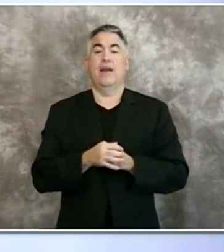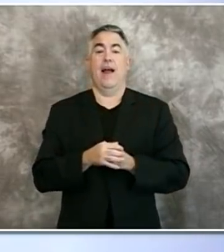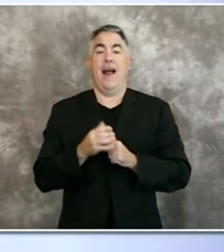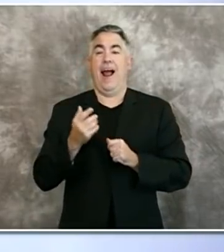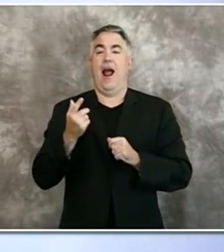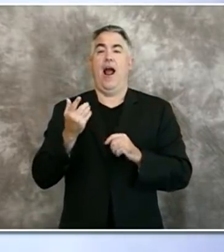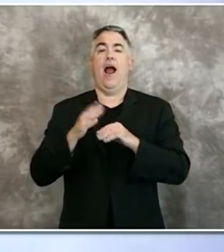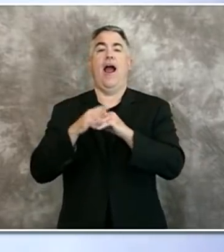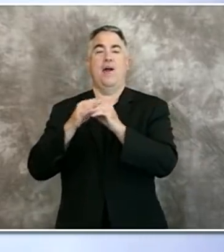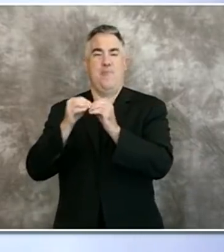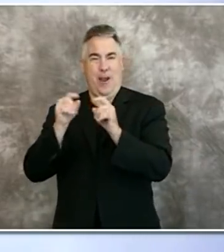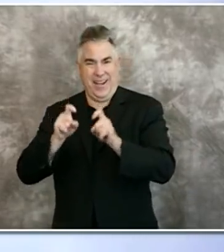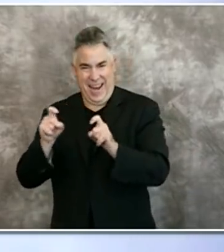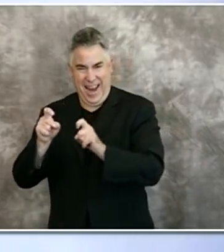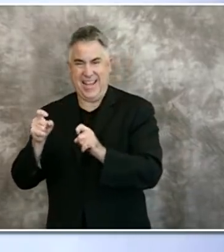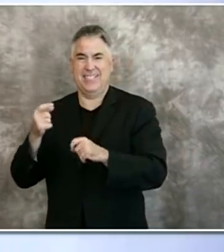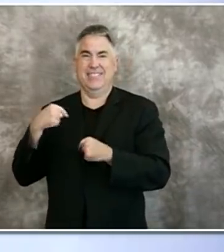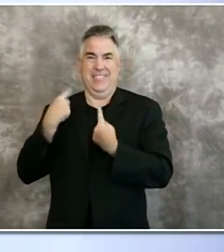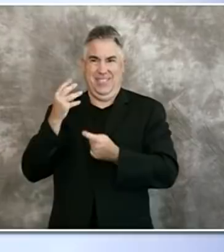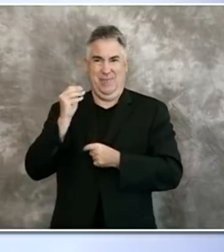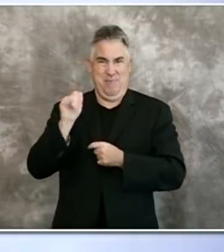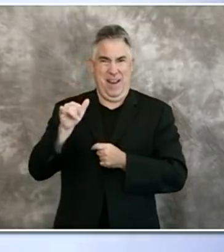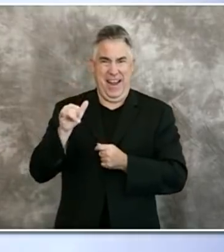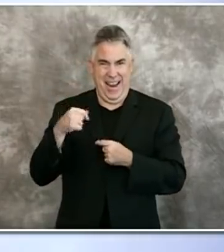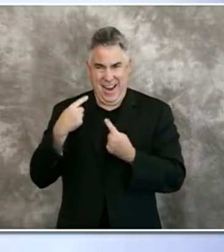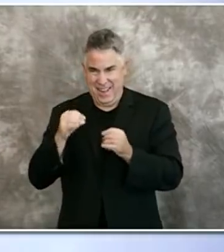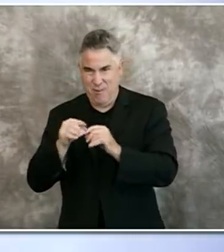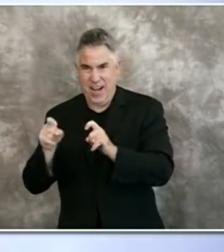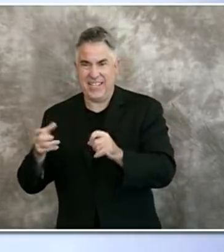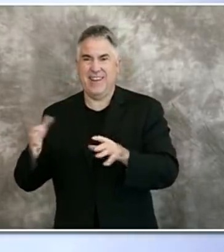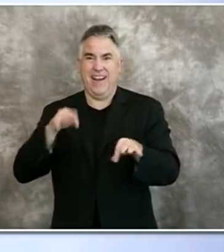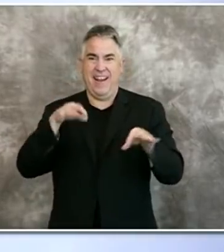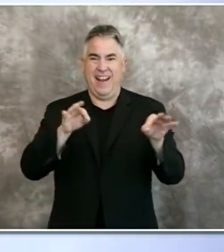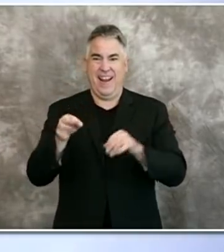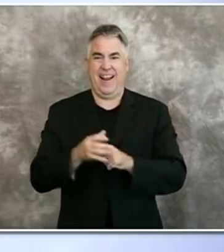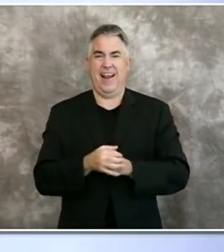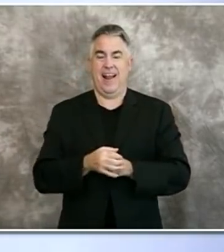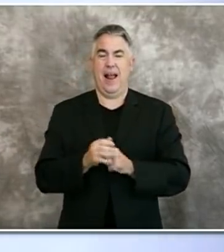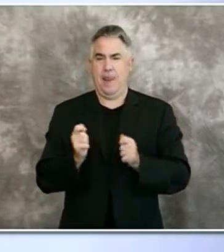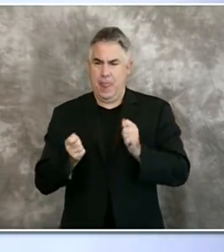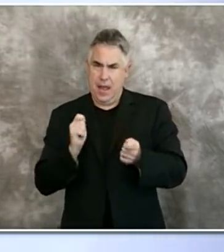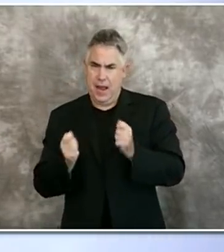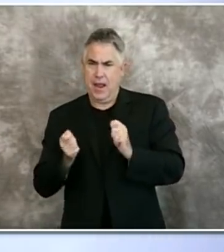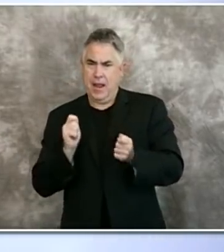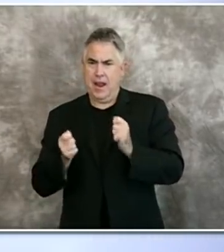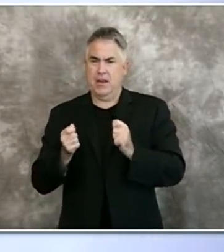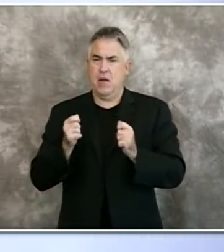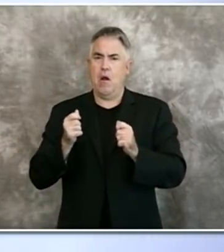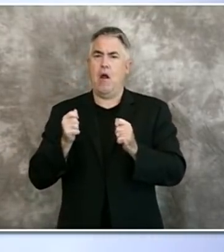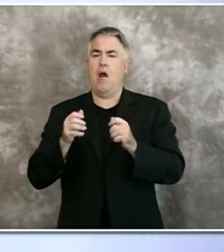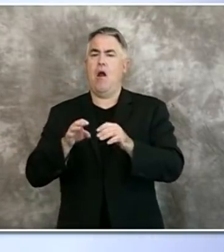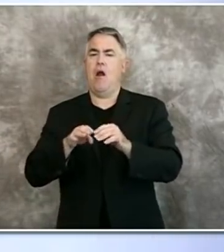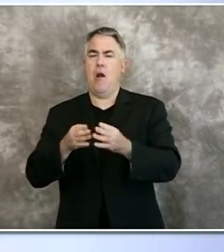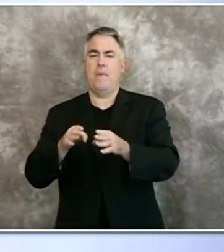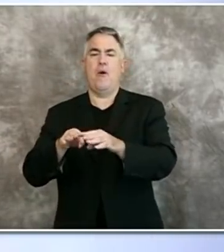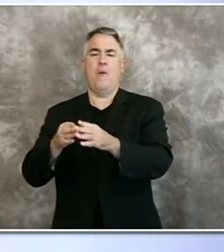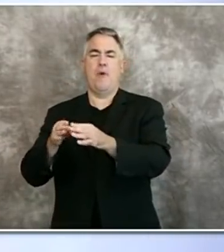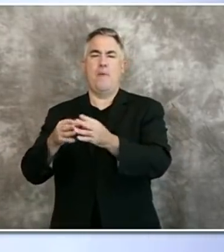EXCEPT WE REGION A LOT OF TIME TO BUILD UP OUR HEALTH CARE SYSTEM COULD BE. WELL THE POWER TO THINK ABOUT DOING THE MOVE IN TODAY WAS THE MONTH OF